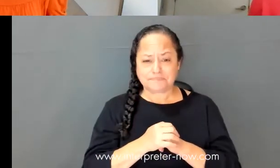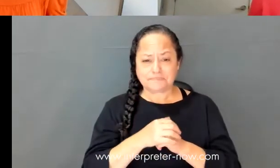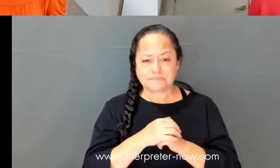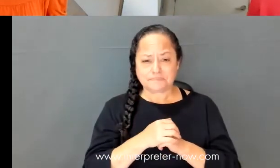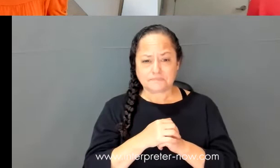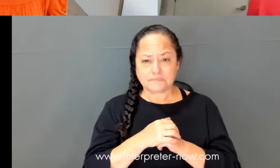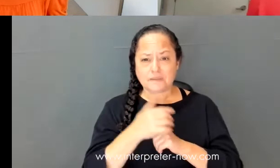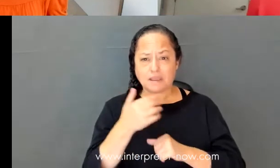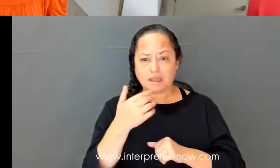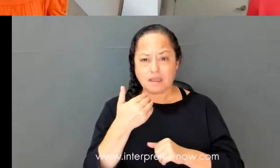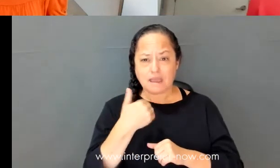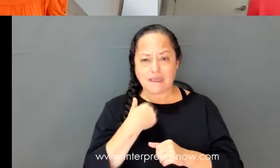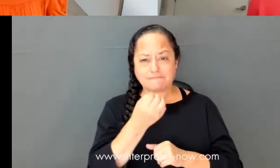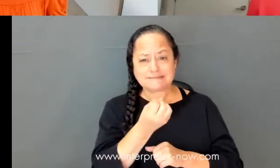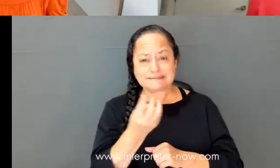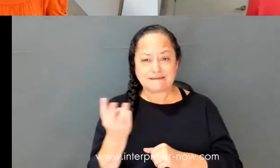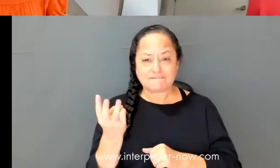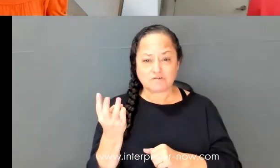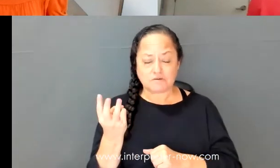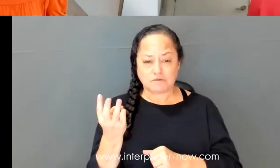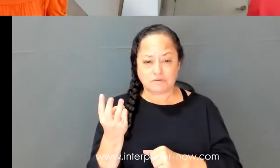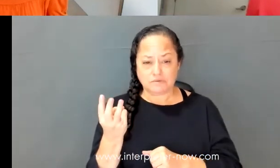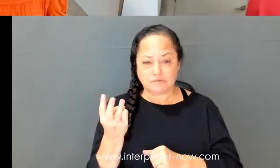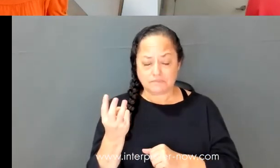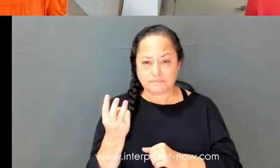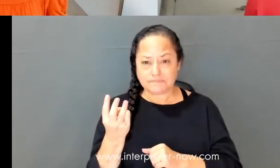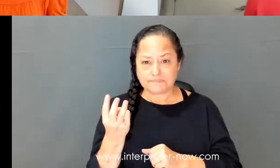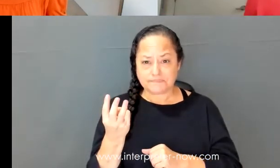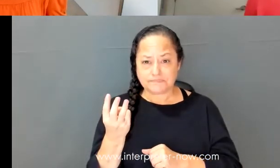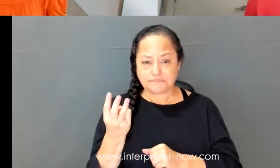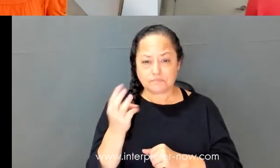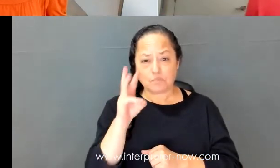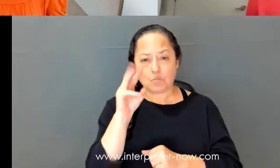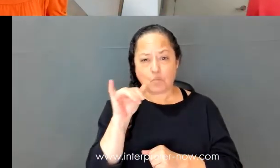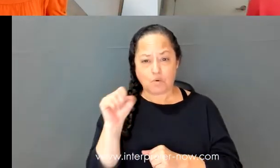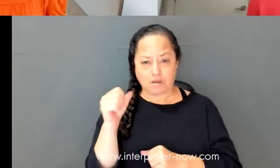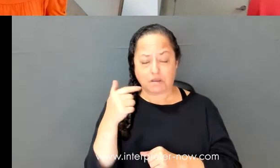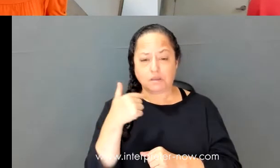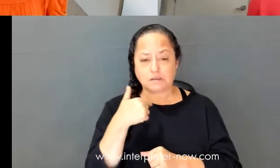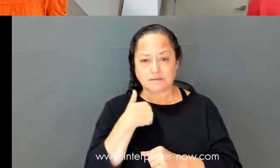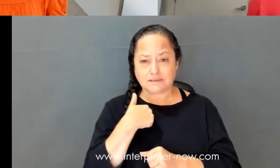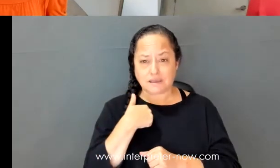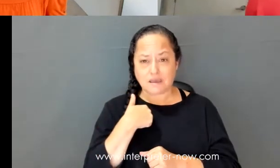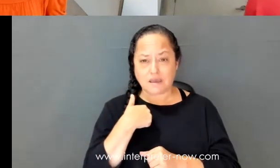I have several ways that I recommend in my book.